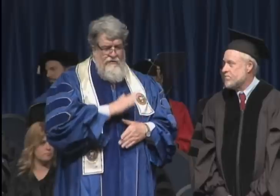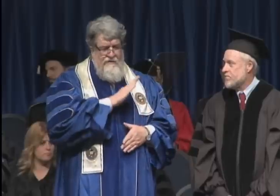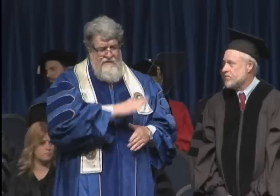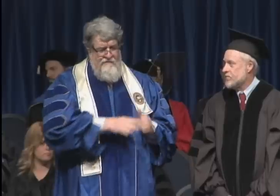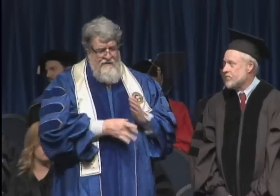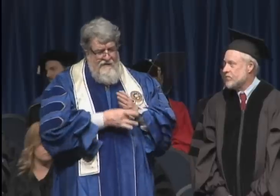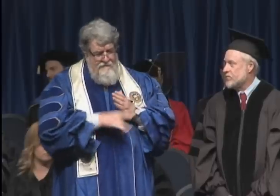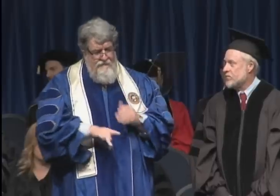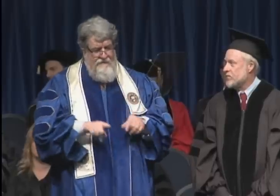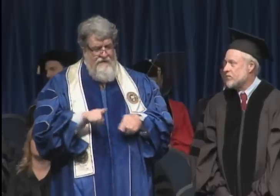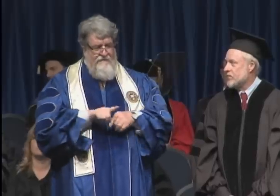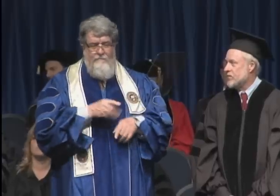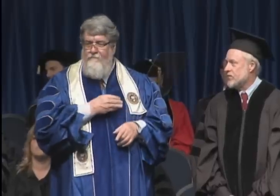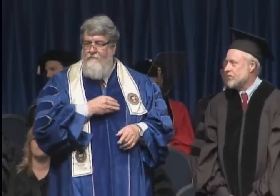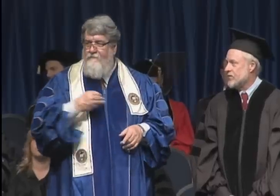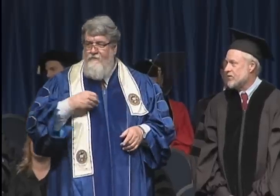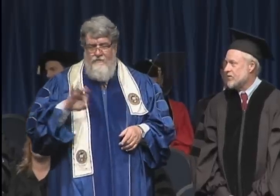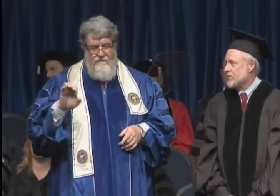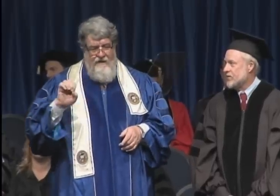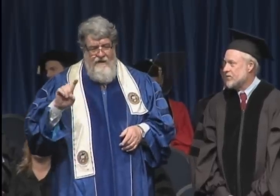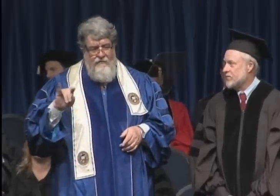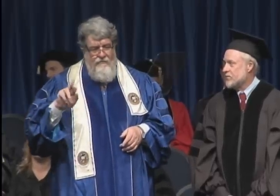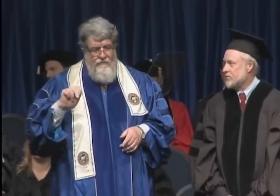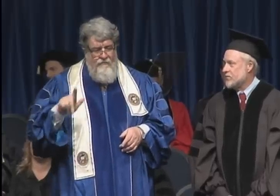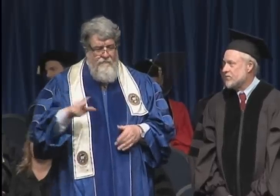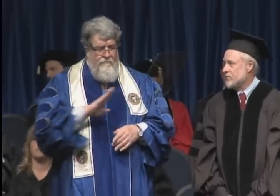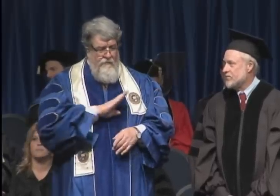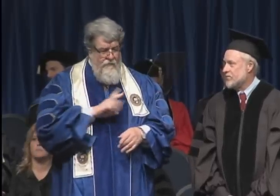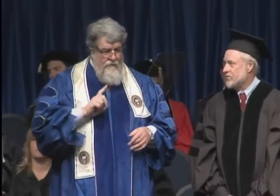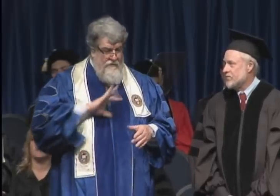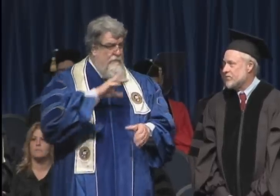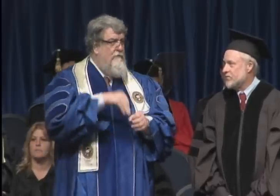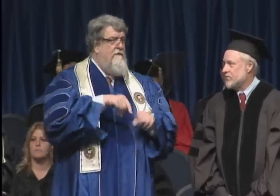He has shared his expertise as a member